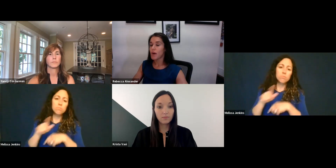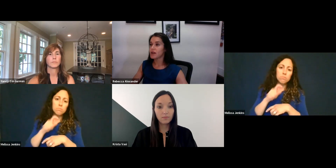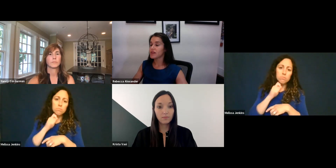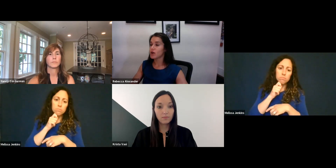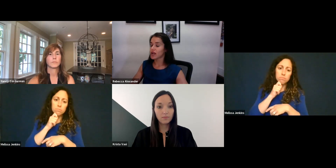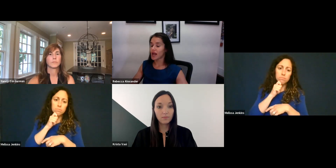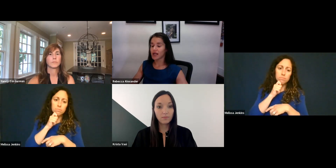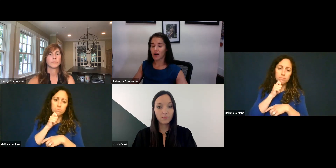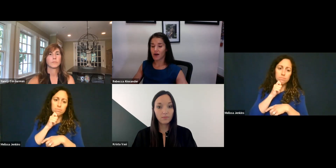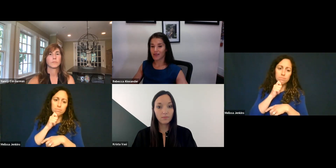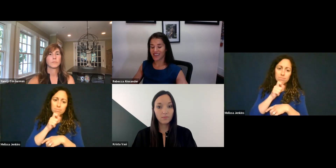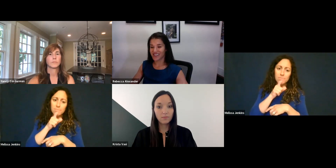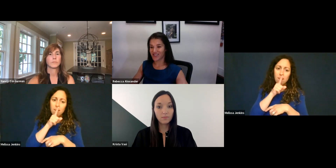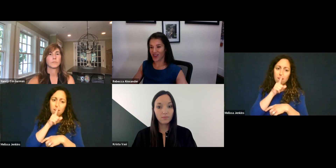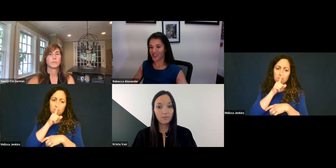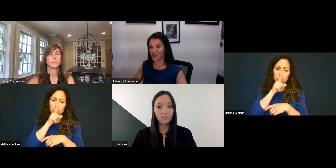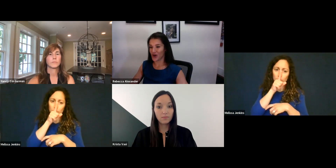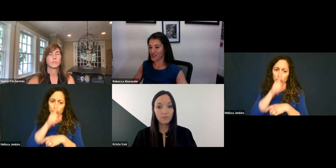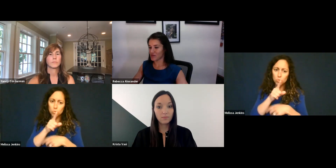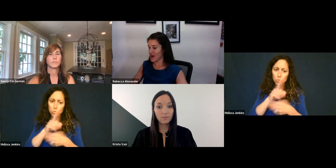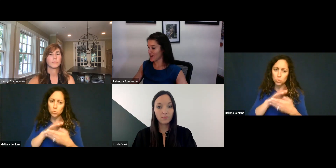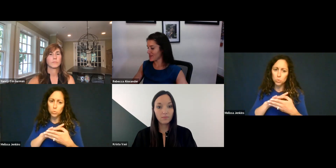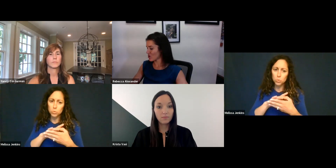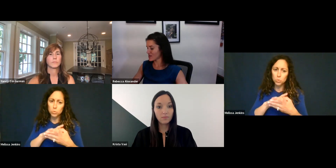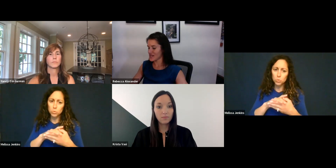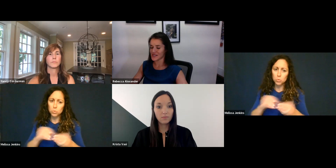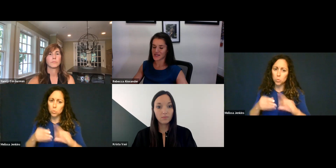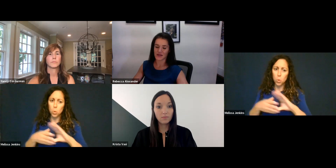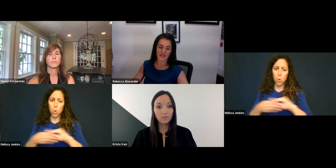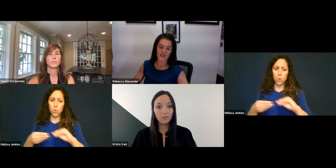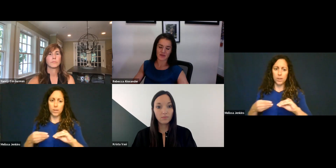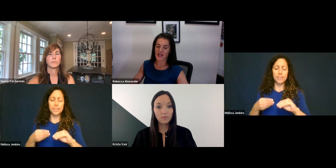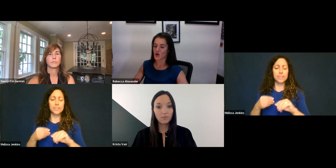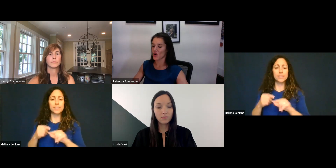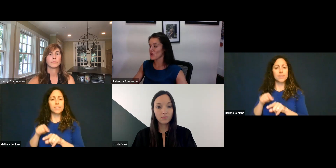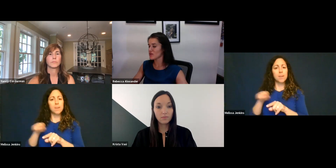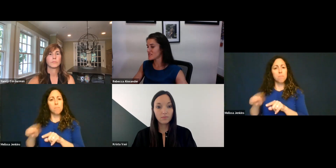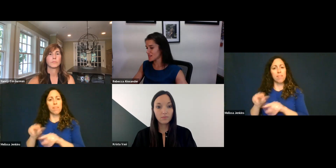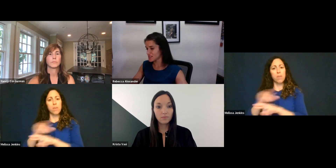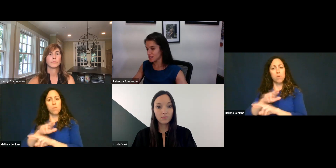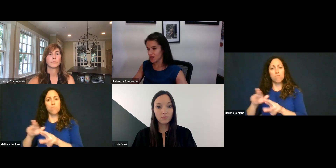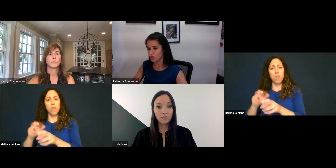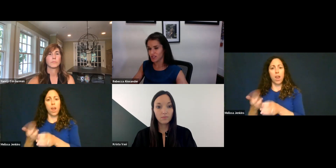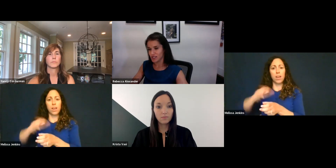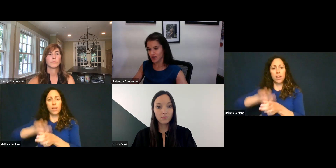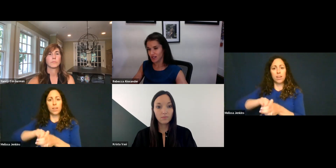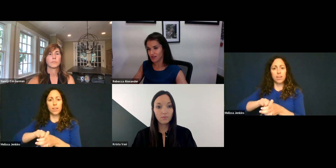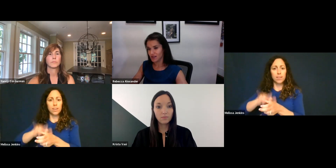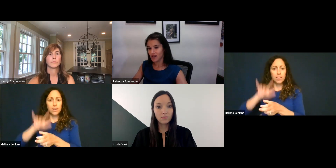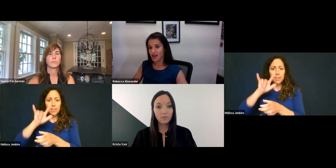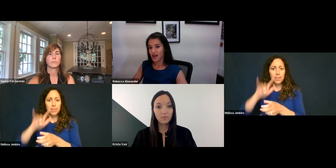But they were getting on this flight to go to Spain, and they were anticipating all the sights that they would see.